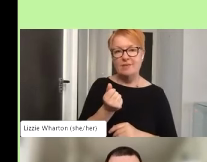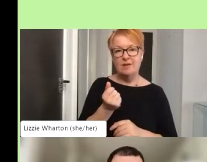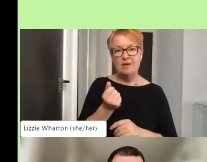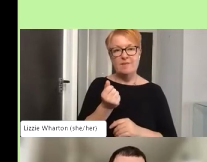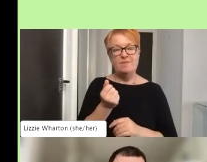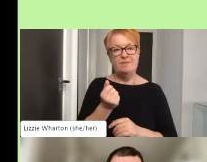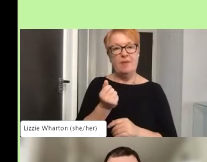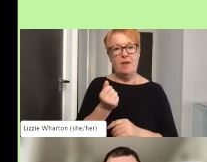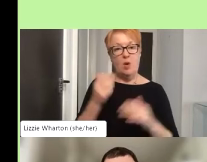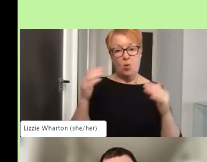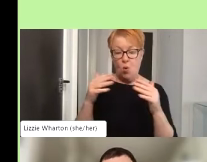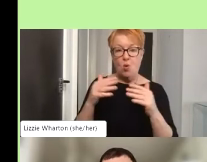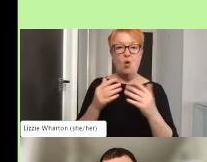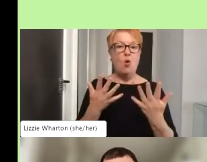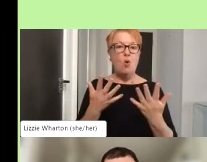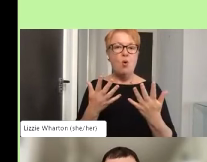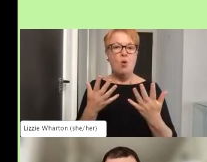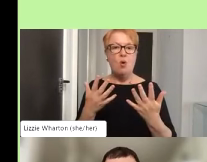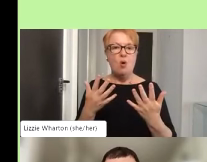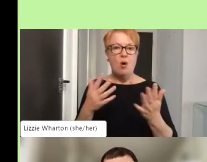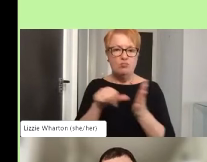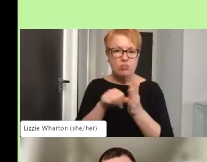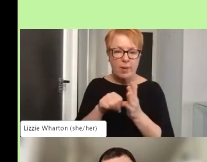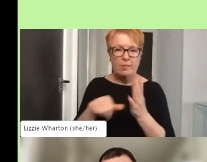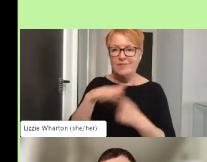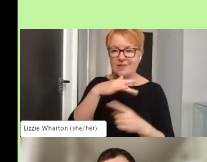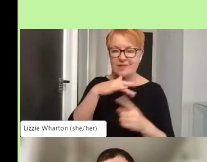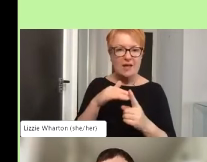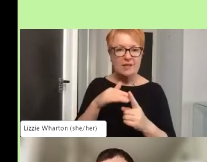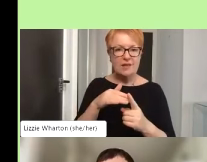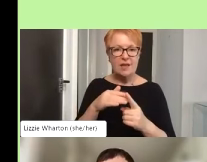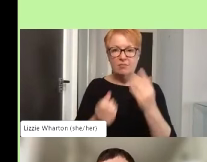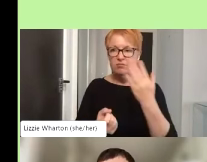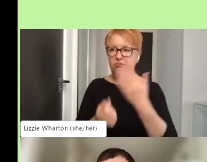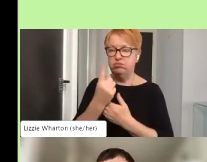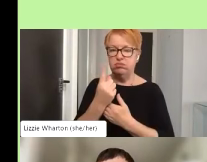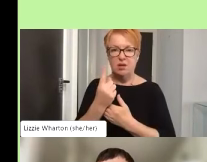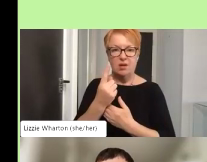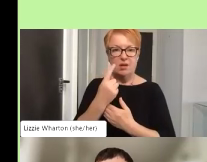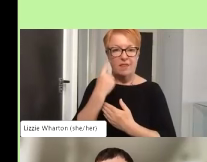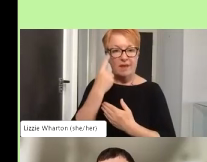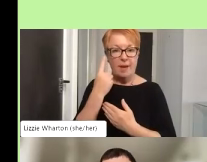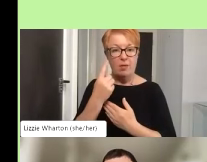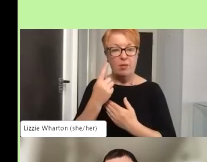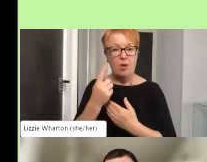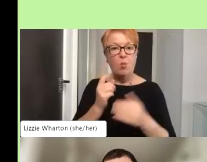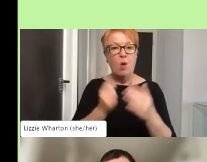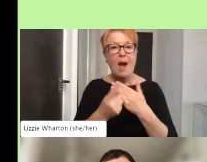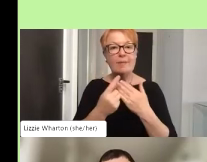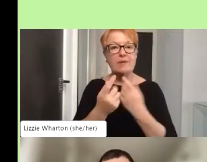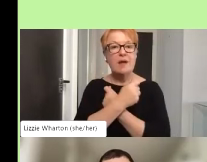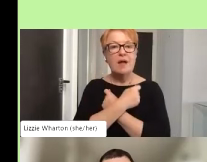Also, if you think of, you know, Egypt, in Cairo, what happened during the Arab uprising,